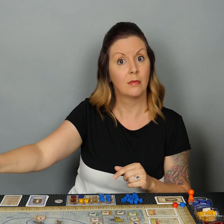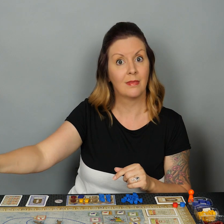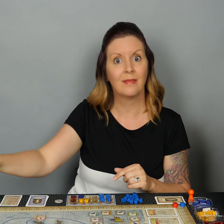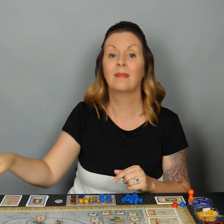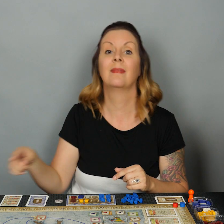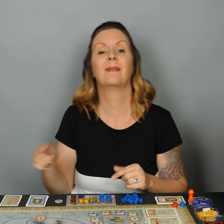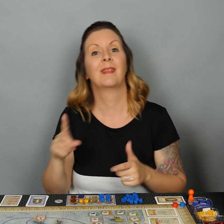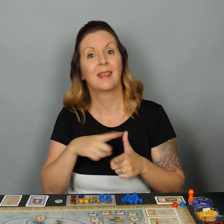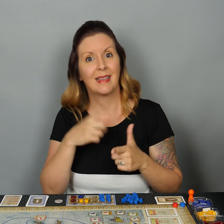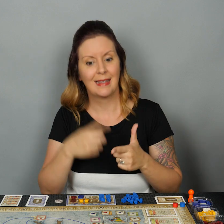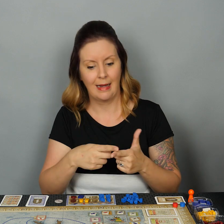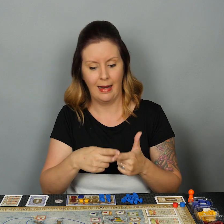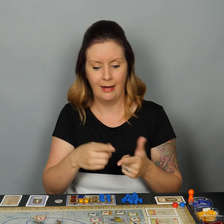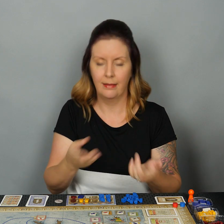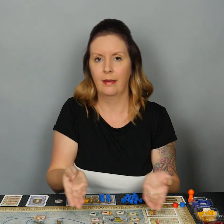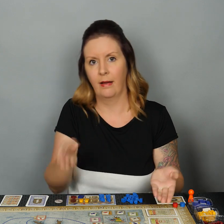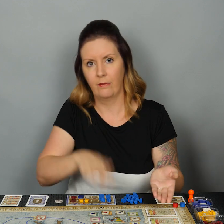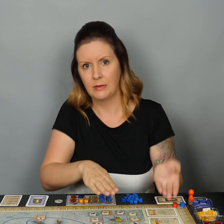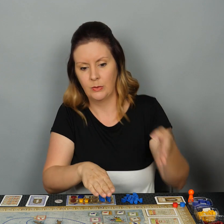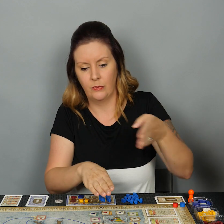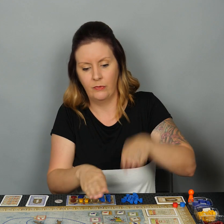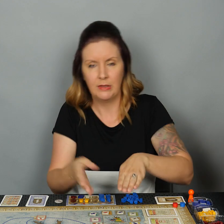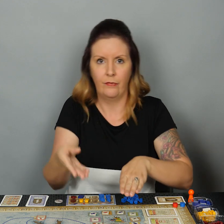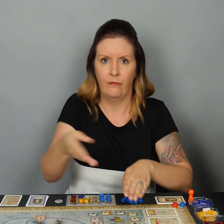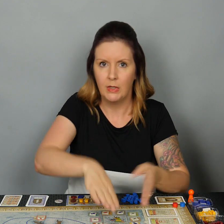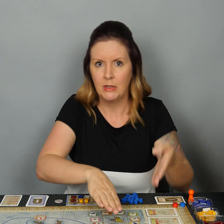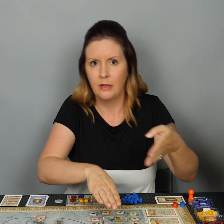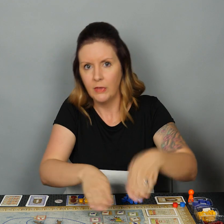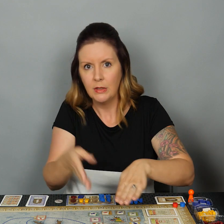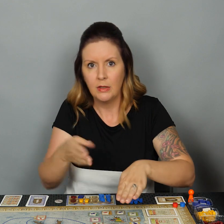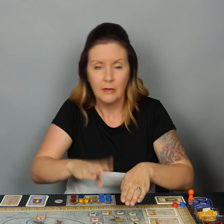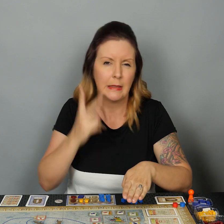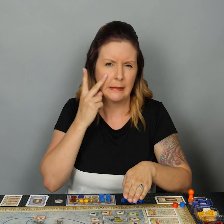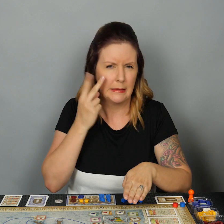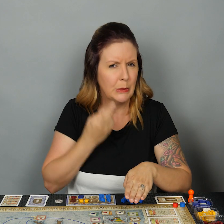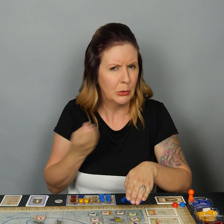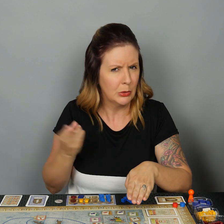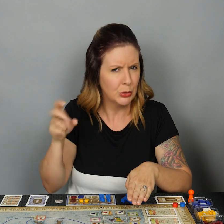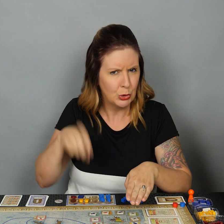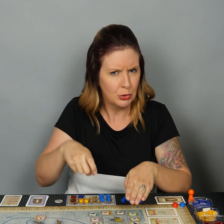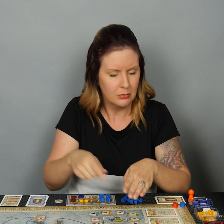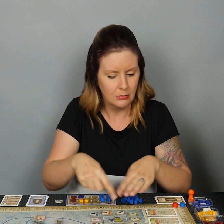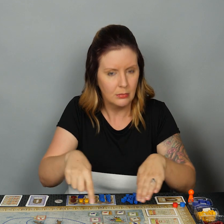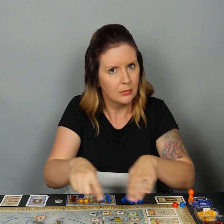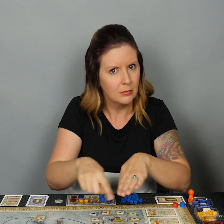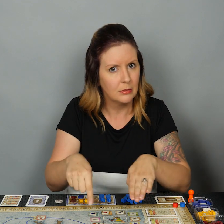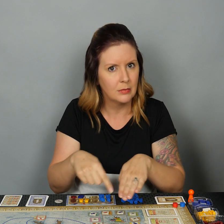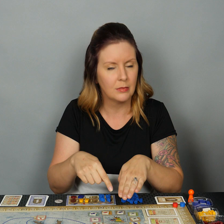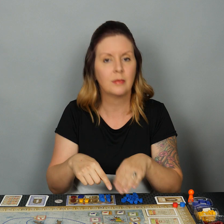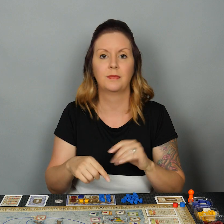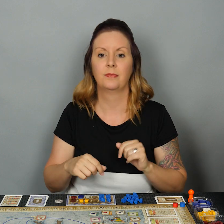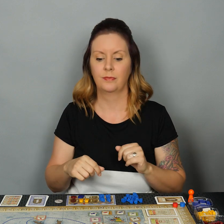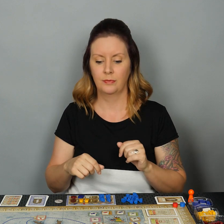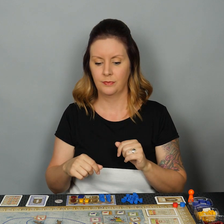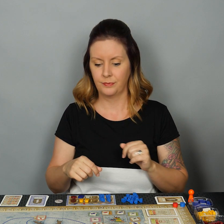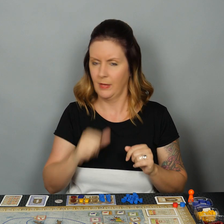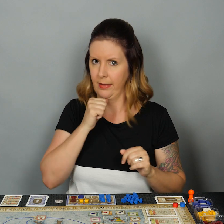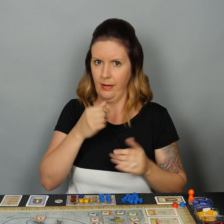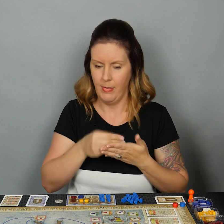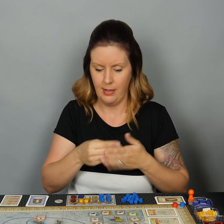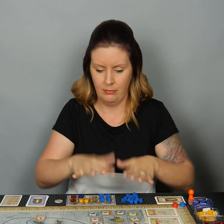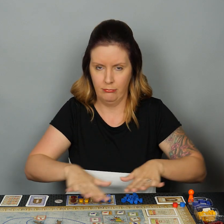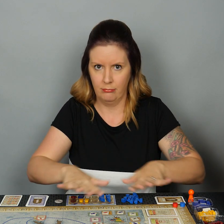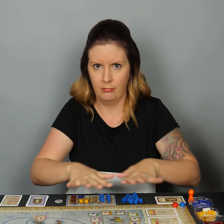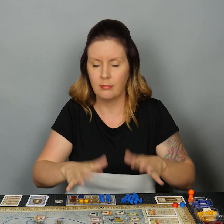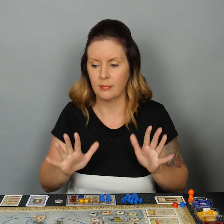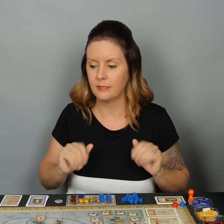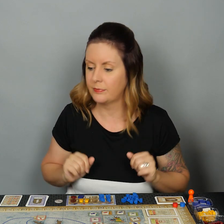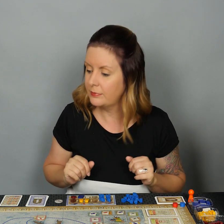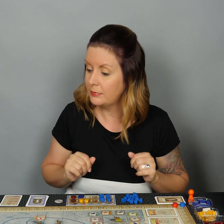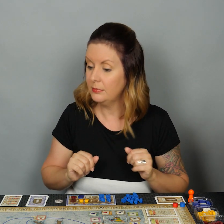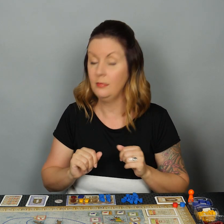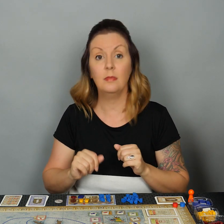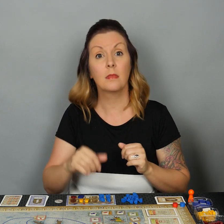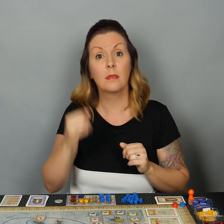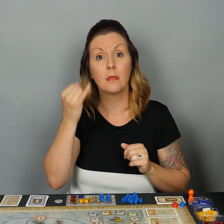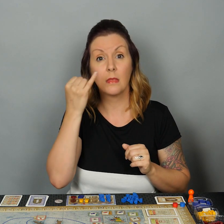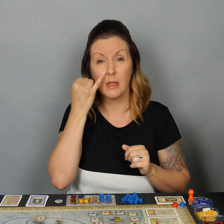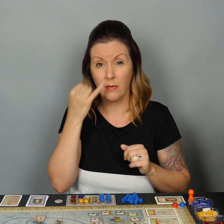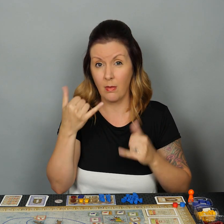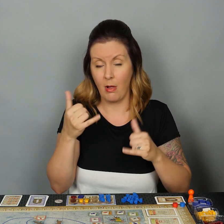Then, you flip over all of the tiles back to their resource sides.